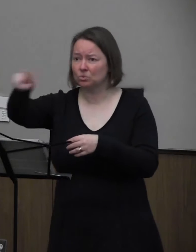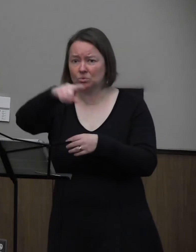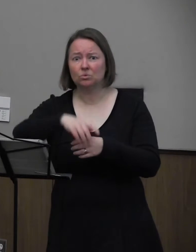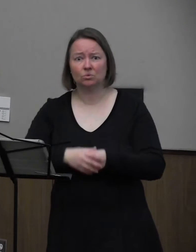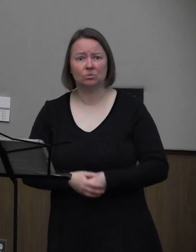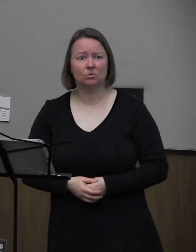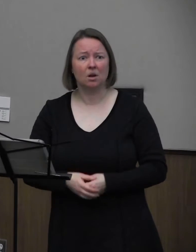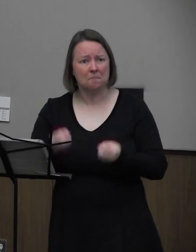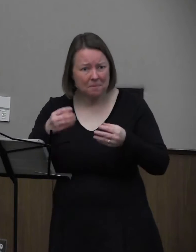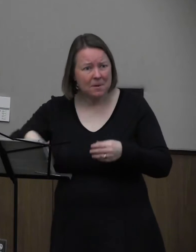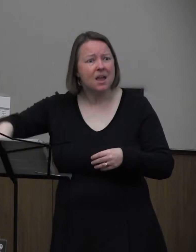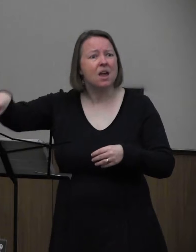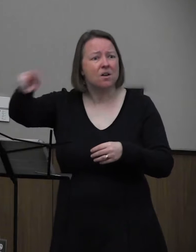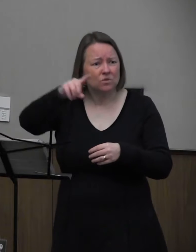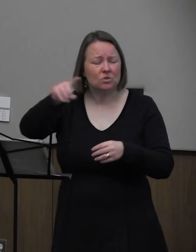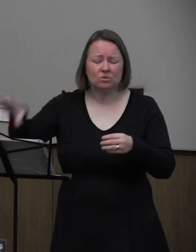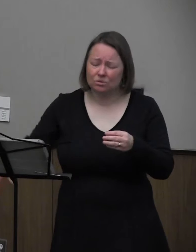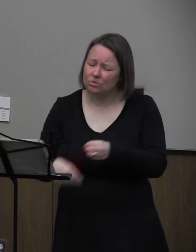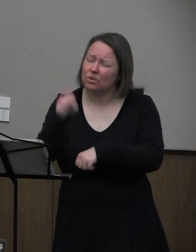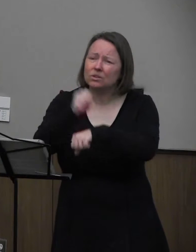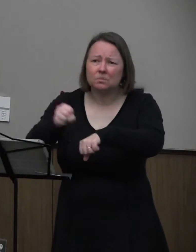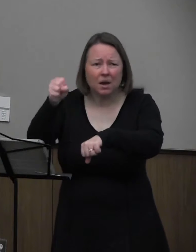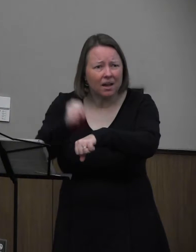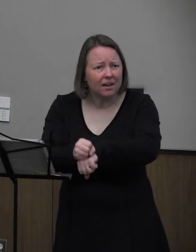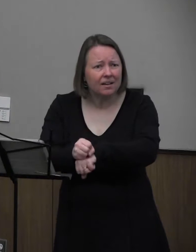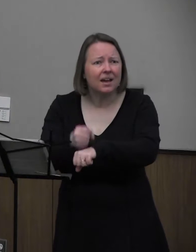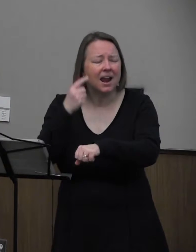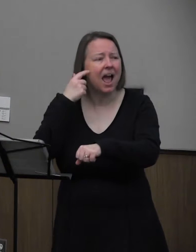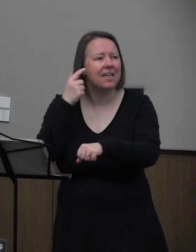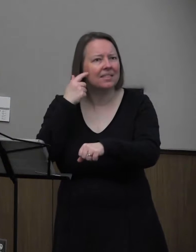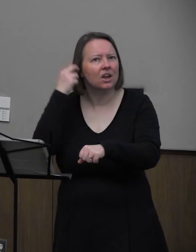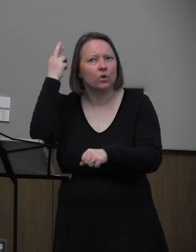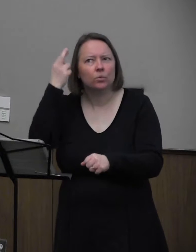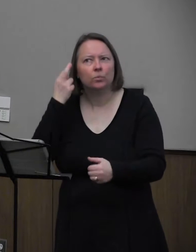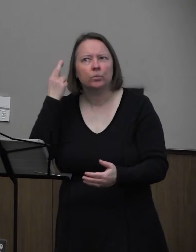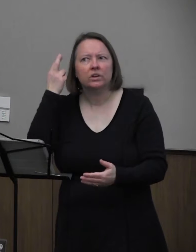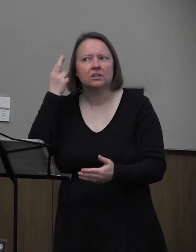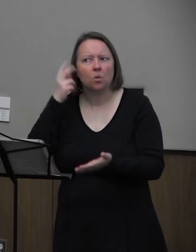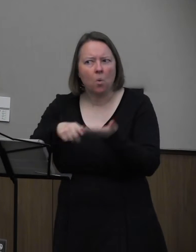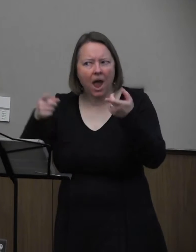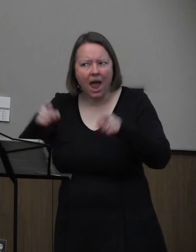A lot of you go that extra mile. And I think the reason that what happened to Heather